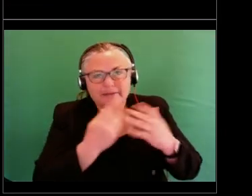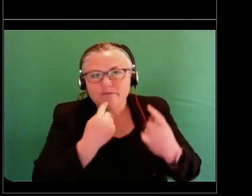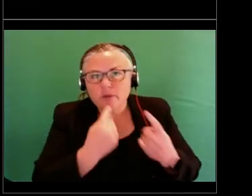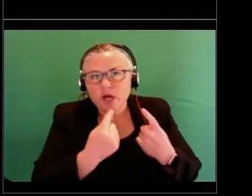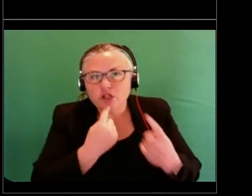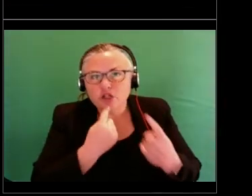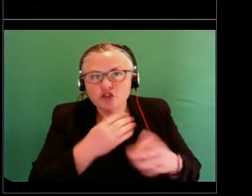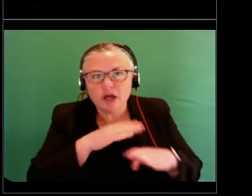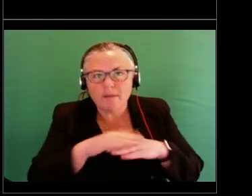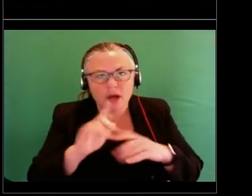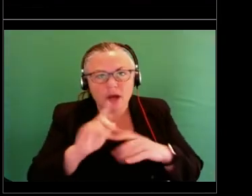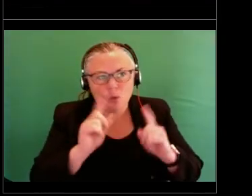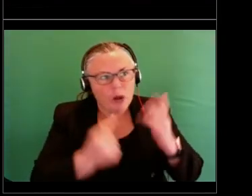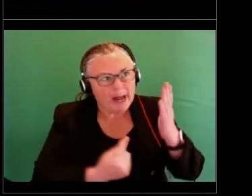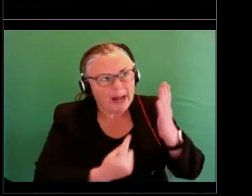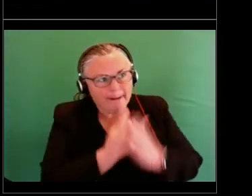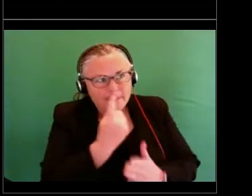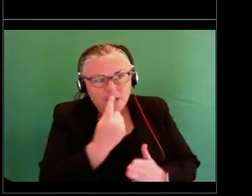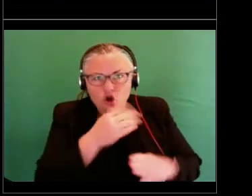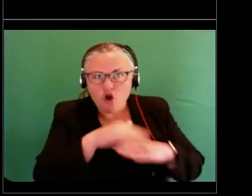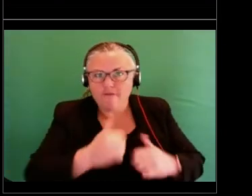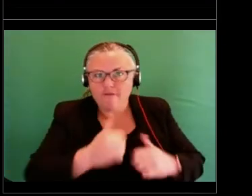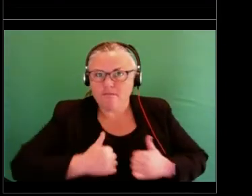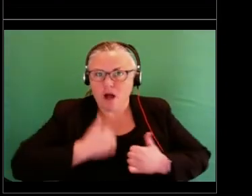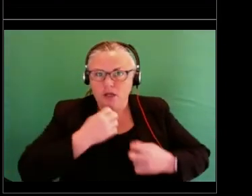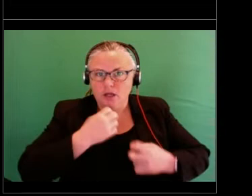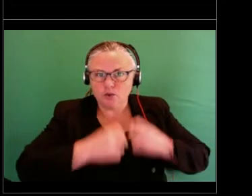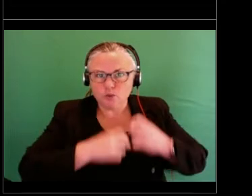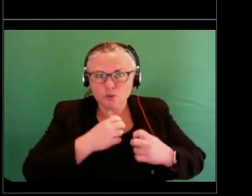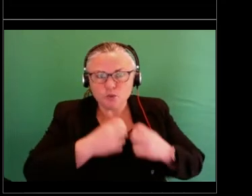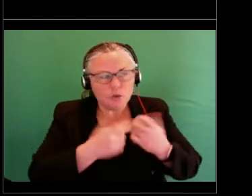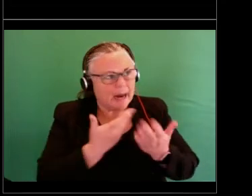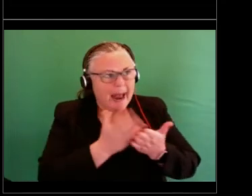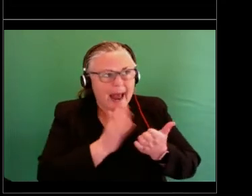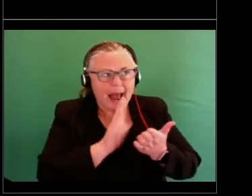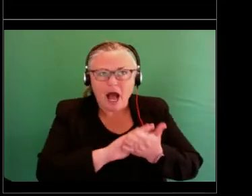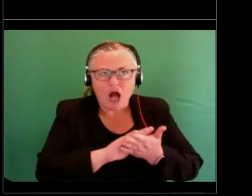They've identified in those documents that family violence is a factor, but they've forgotten